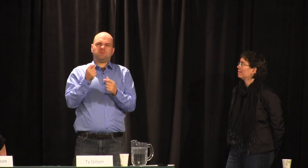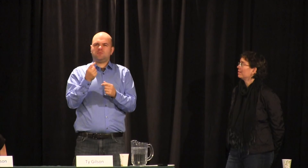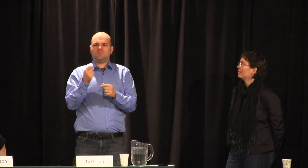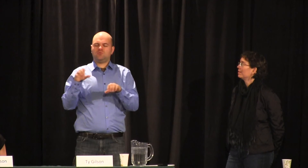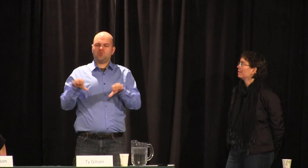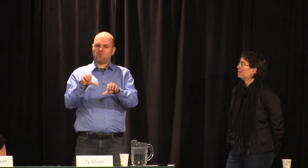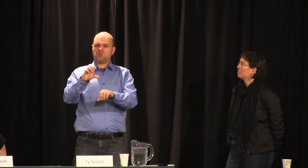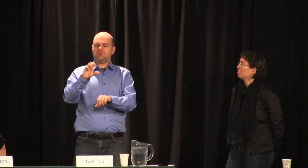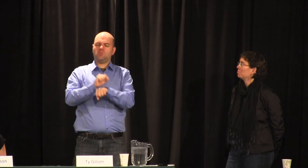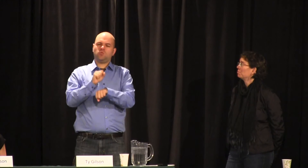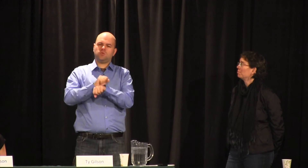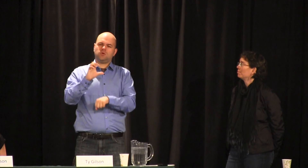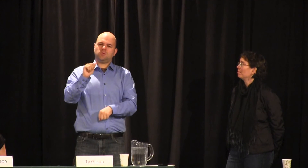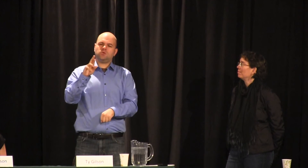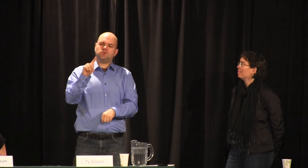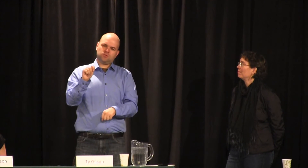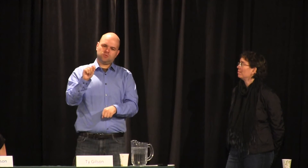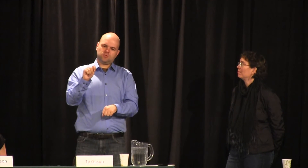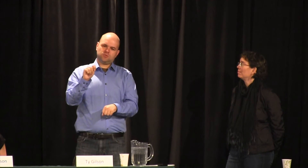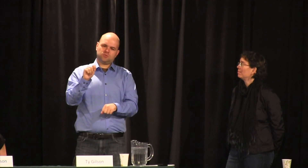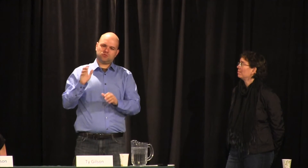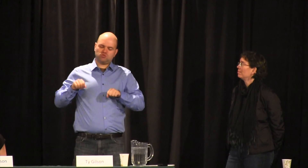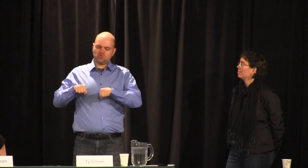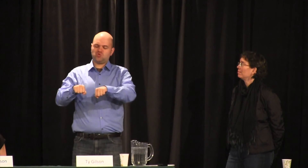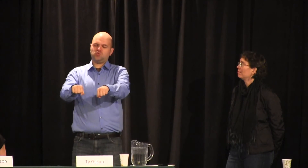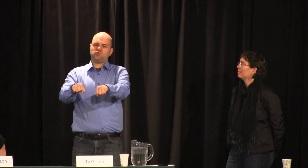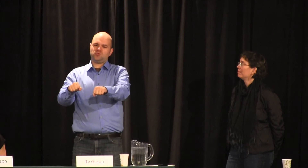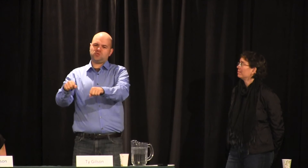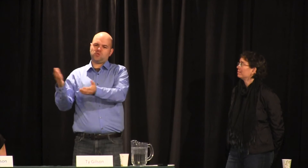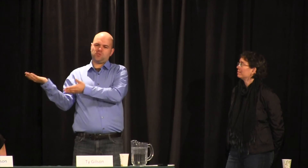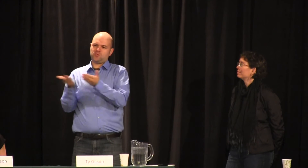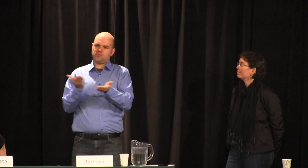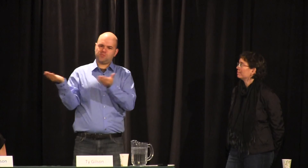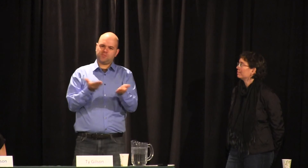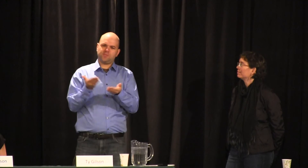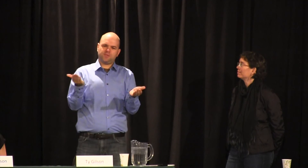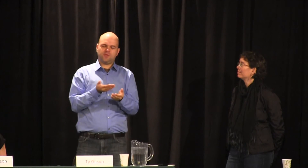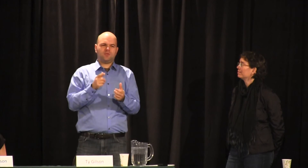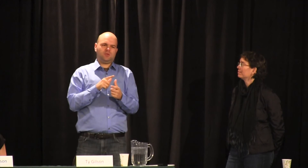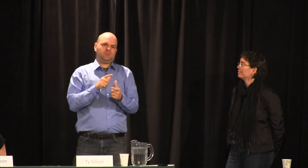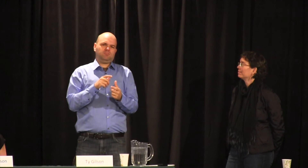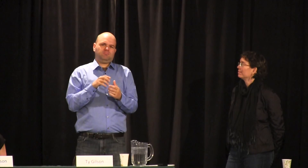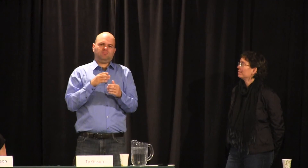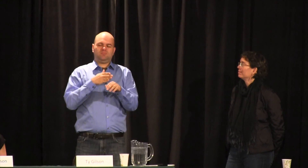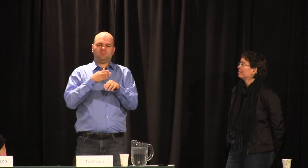everything was filled on the shelves. And then I worked with the carts and bringing them back in.